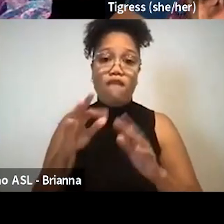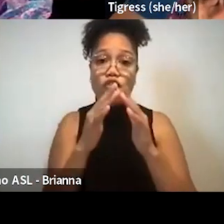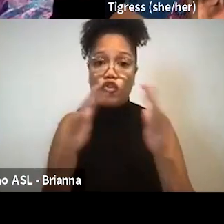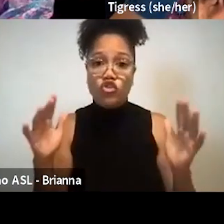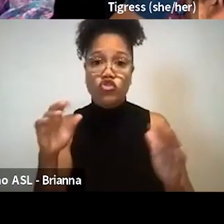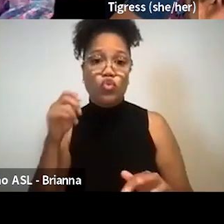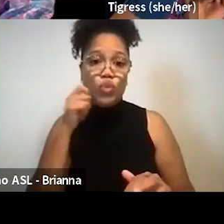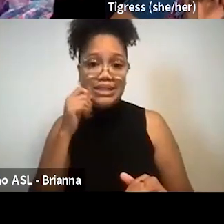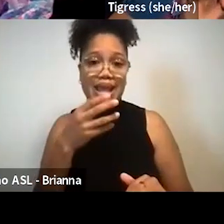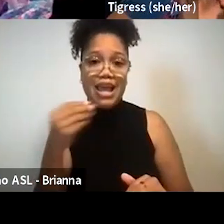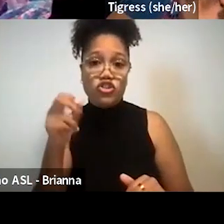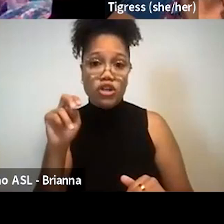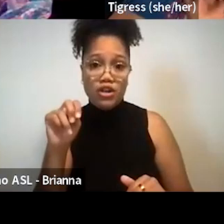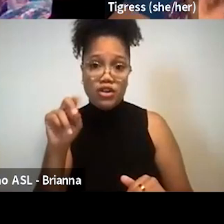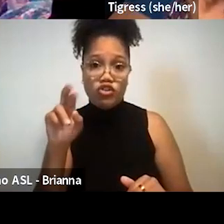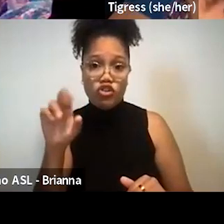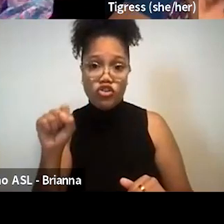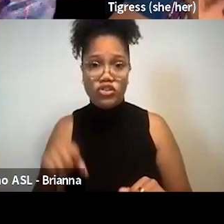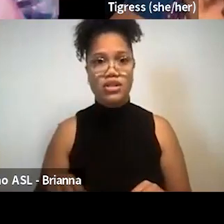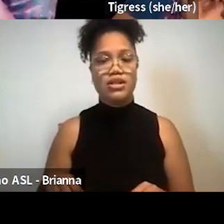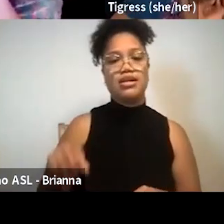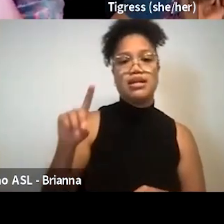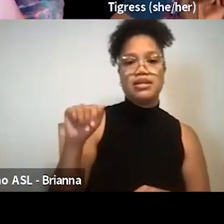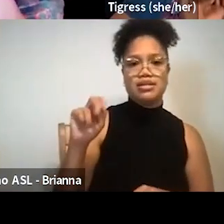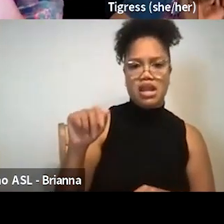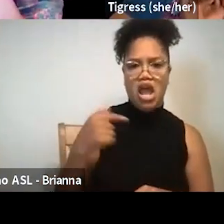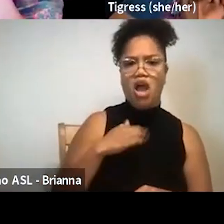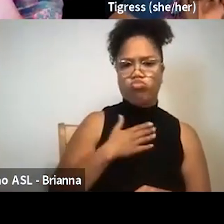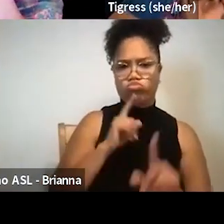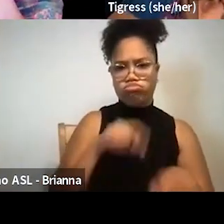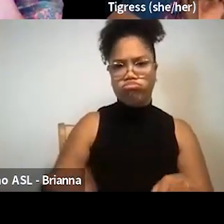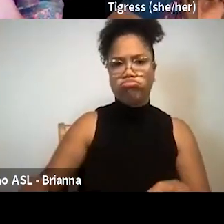Yes, I can. I can take that. And then, Melissa, I'm sure we can collaborate on this one.